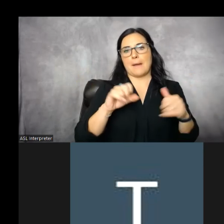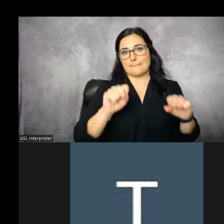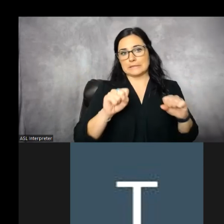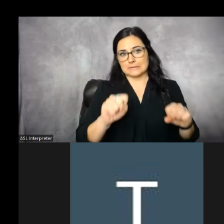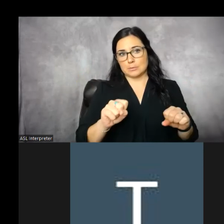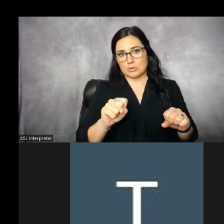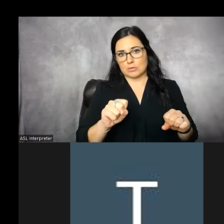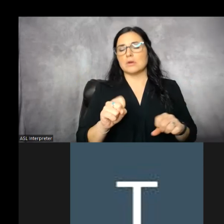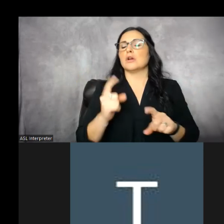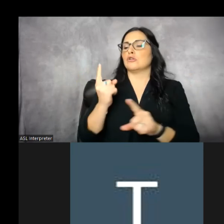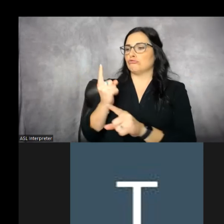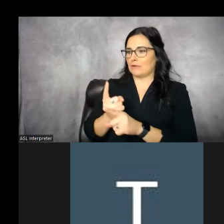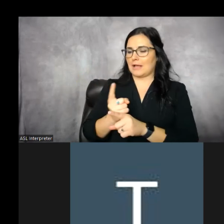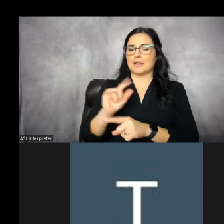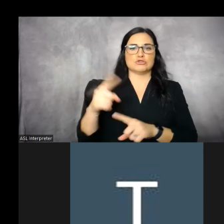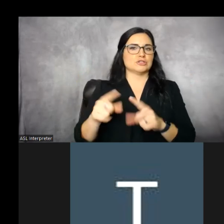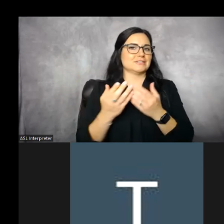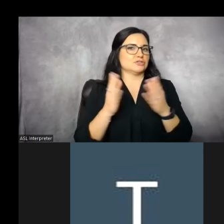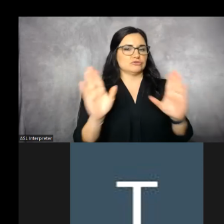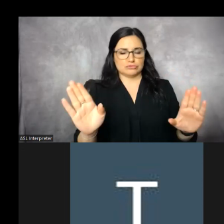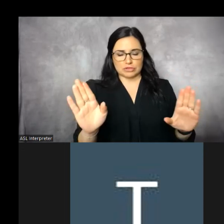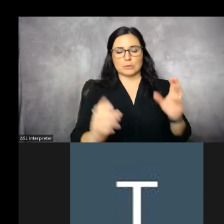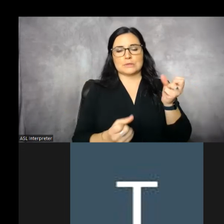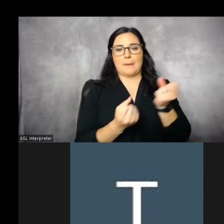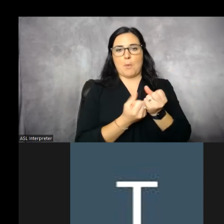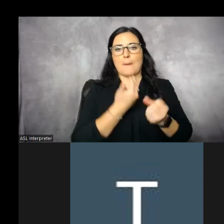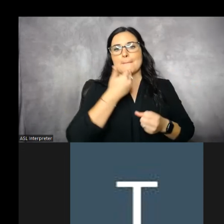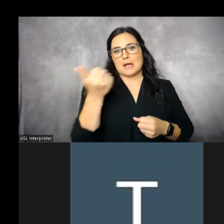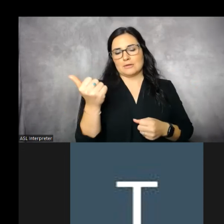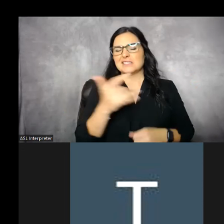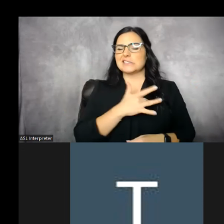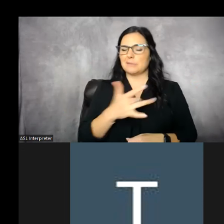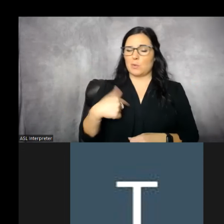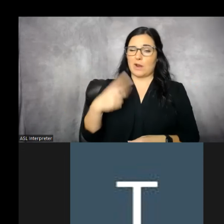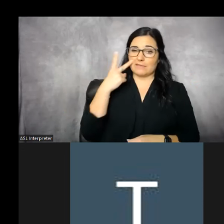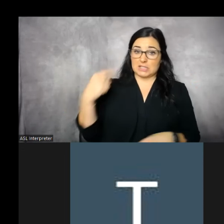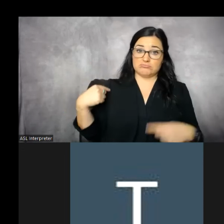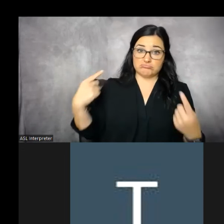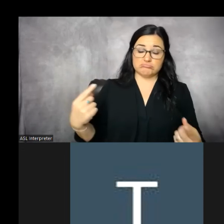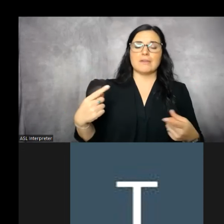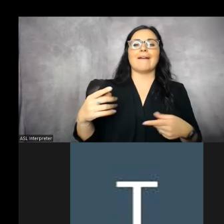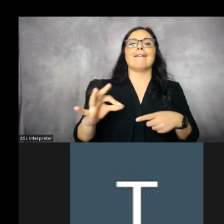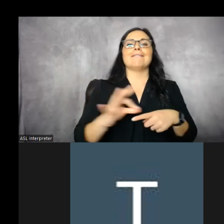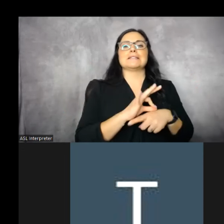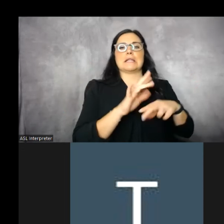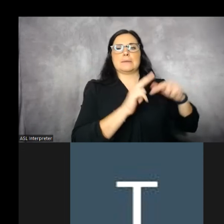Right. To just generally better support, right? And typically, the way I've seen it is that the facilities group would say, okay,